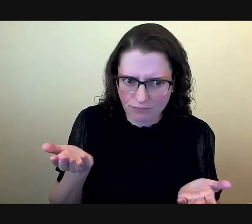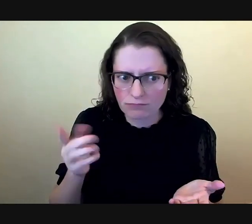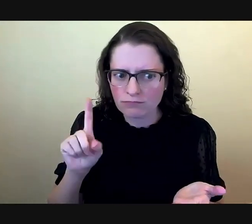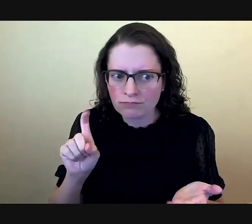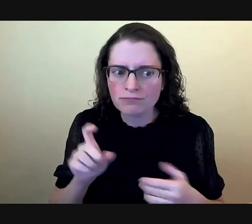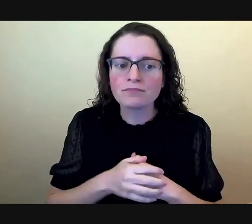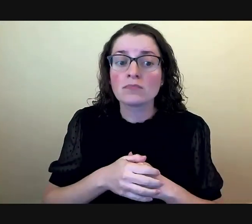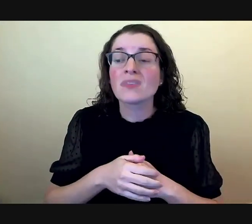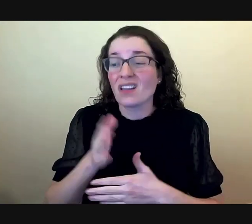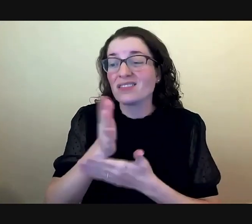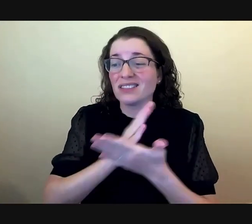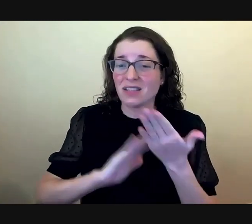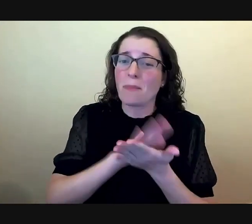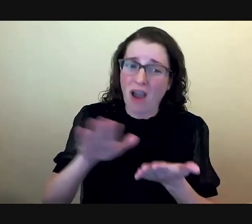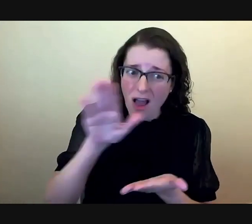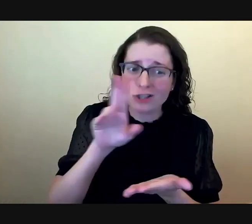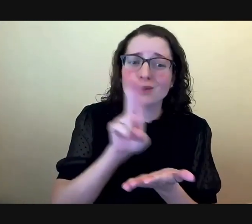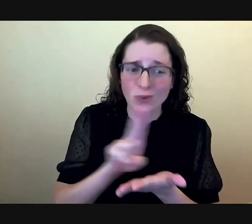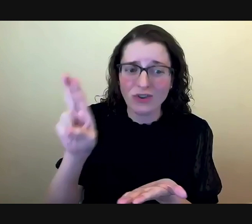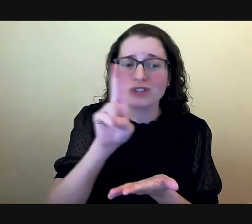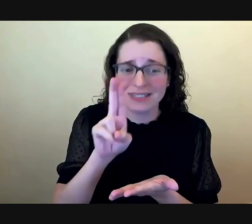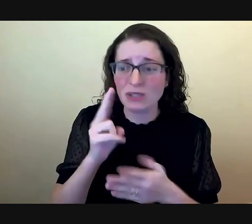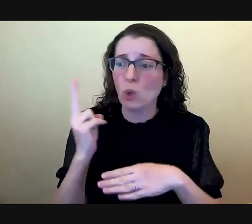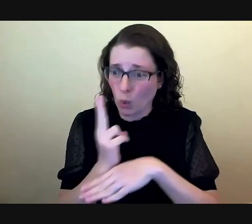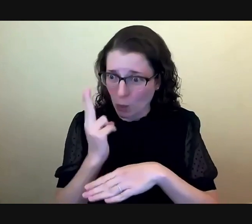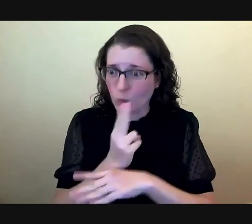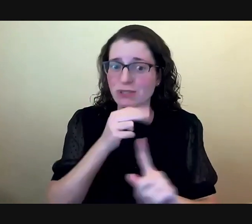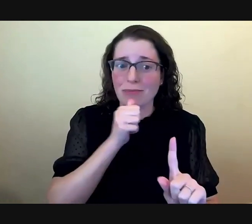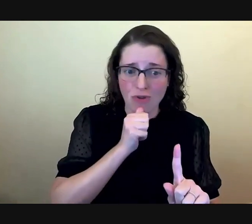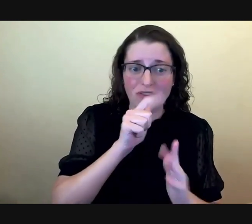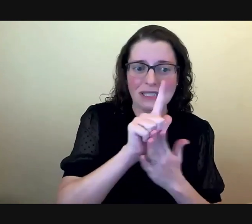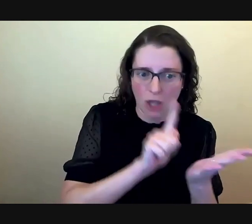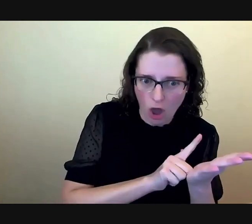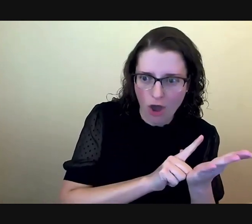coming into conflict, what happens there? We do see some college and university campuses